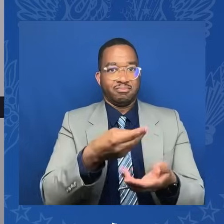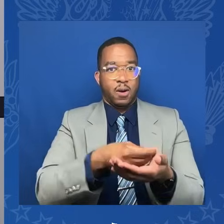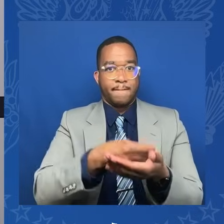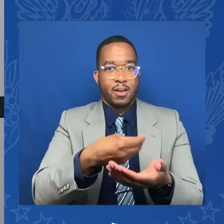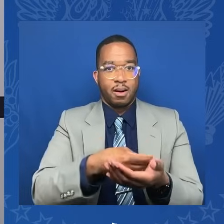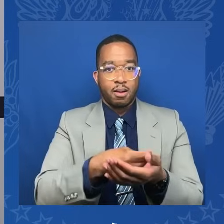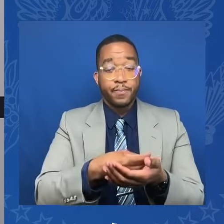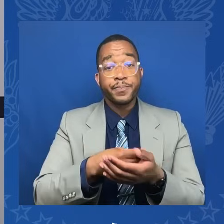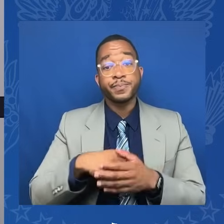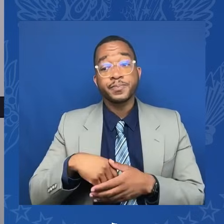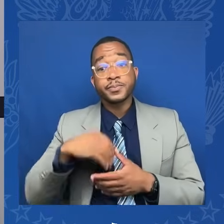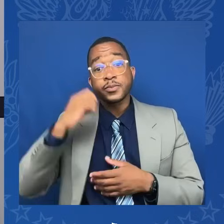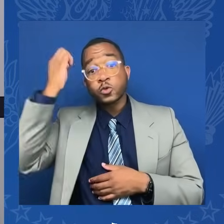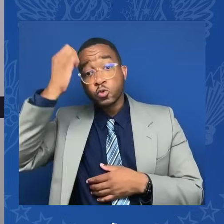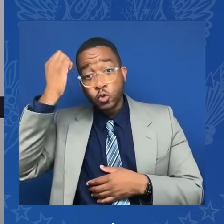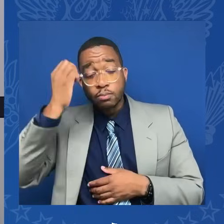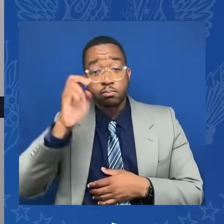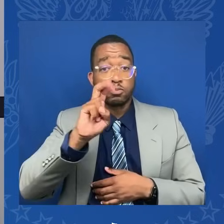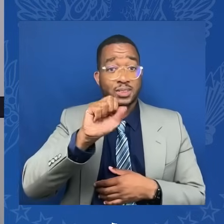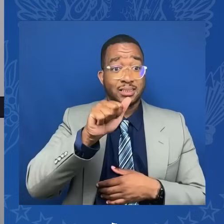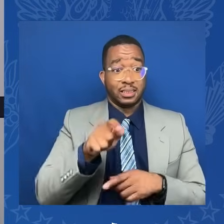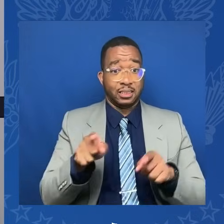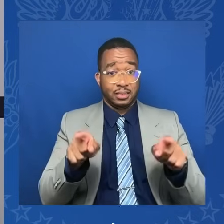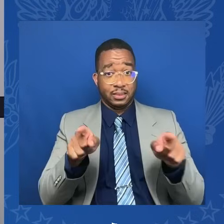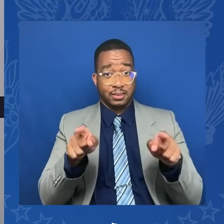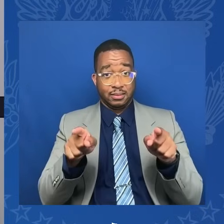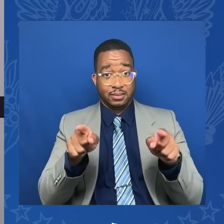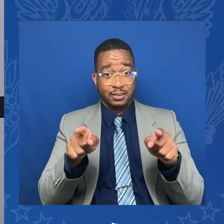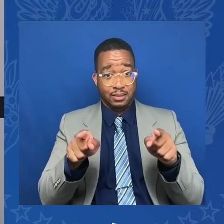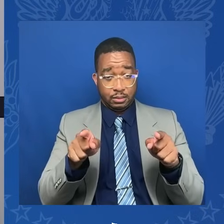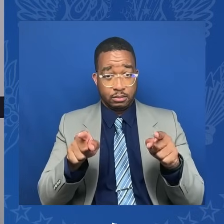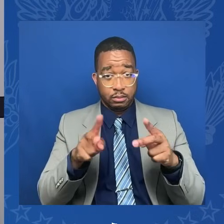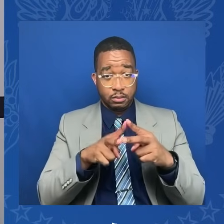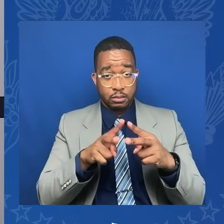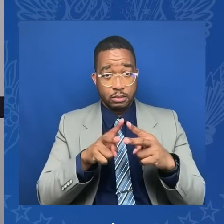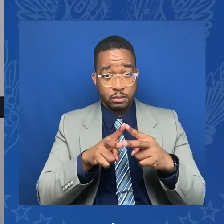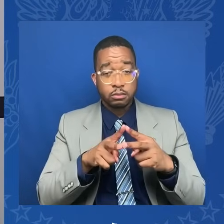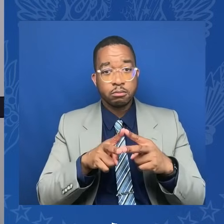in terms of regulation, investment, and on such issues